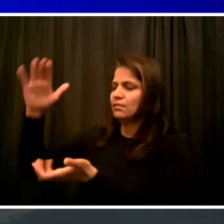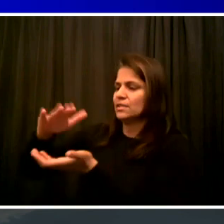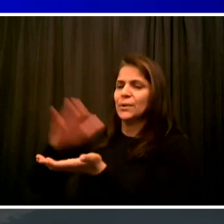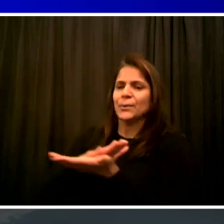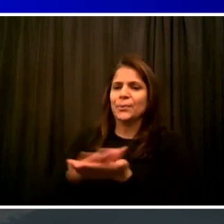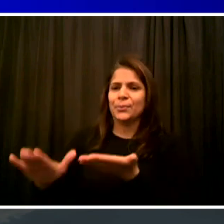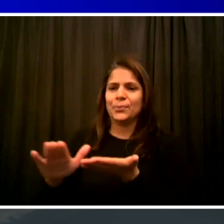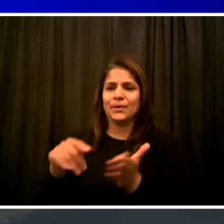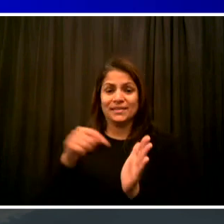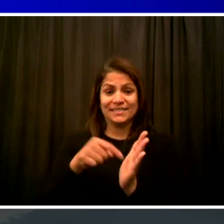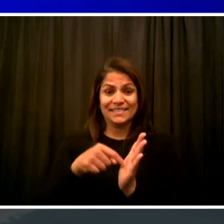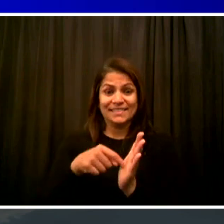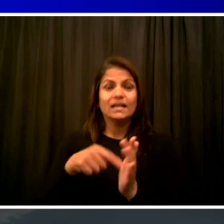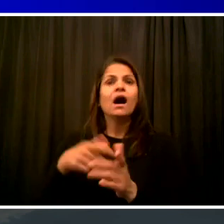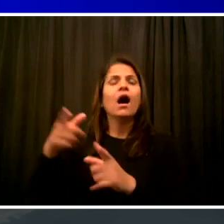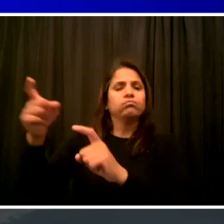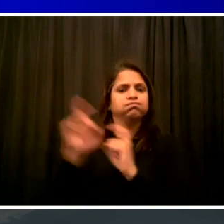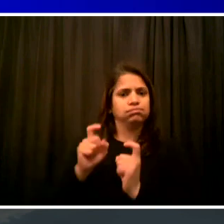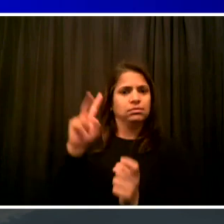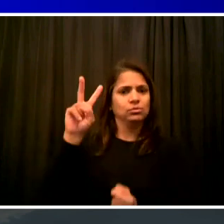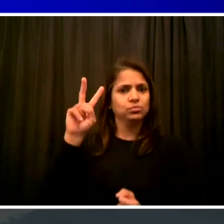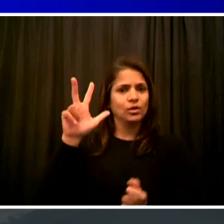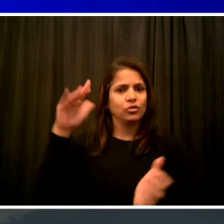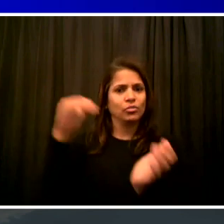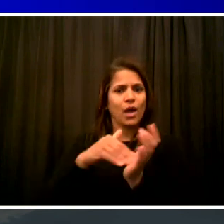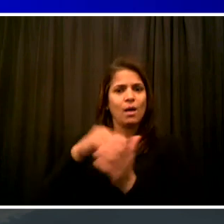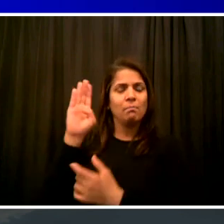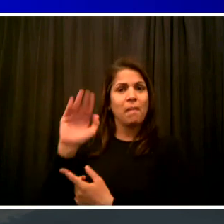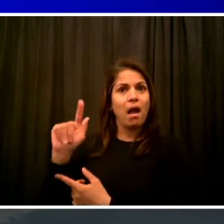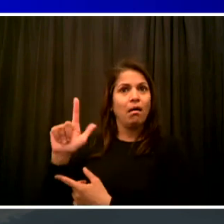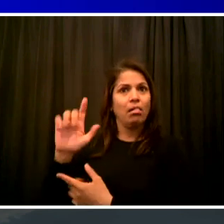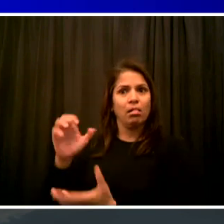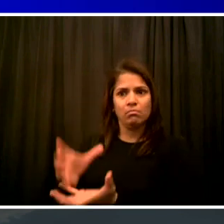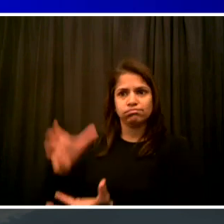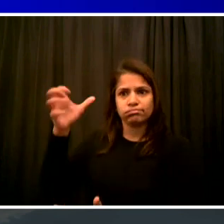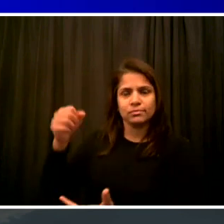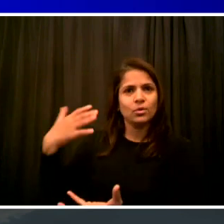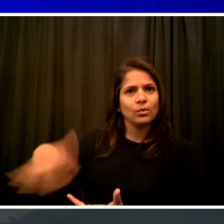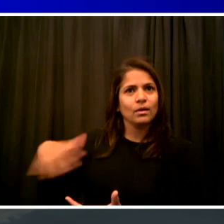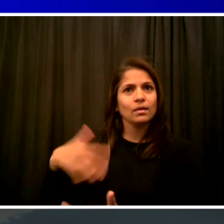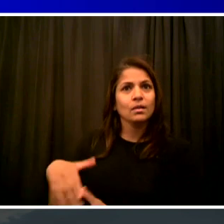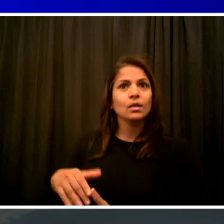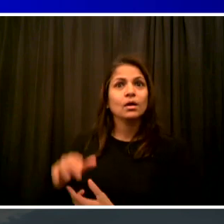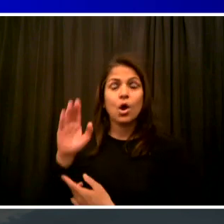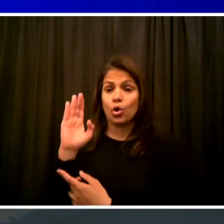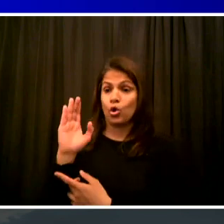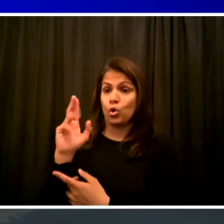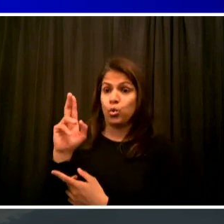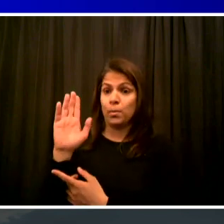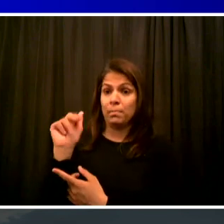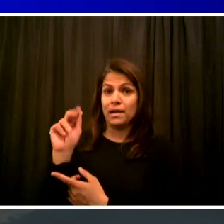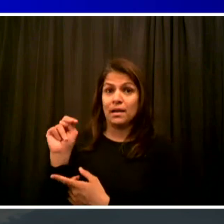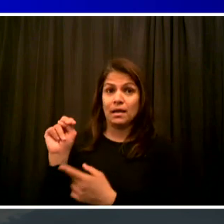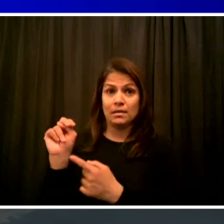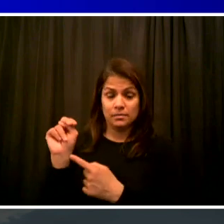SANITIZER. 23,000 BOTTLES OF HAND SANITIZER DONATED BY HANEEUSRU-BSCH. THANK YOU VERY